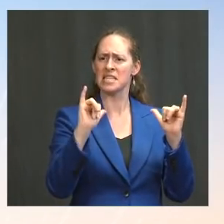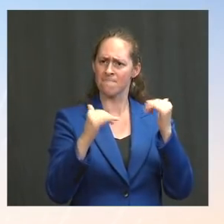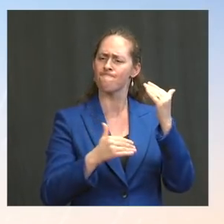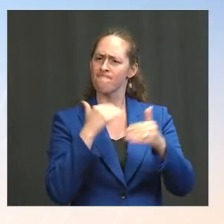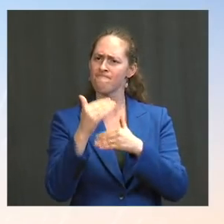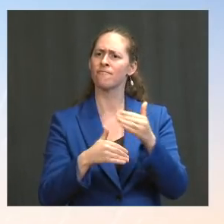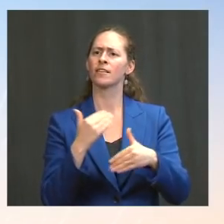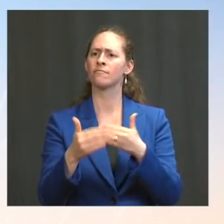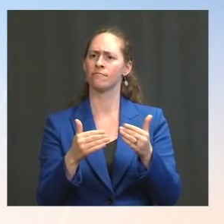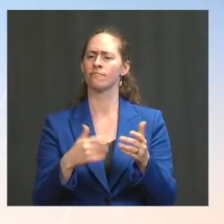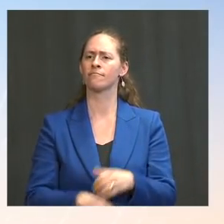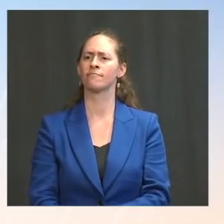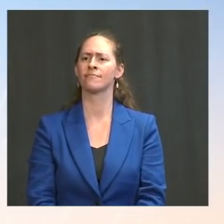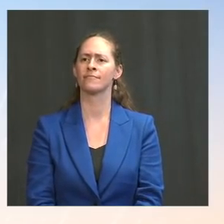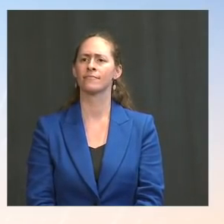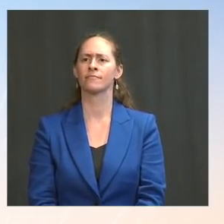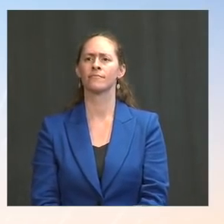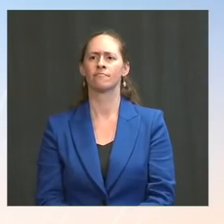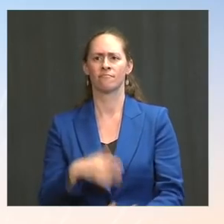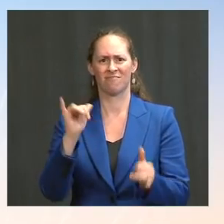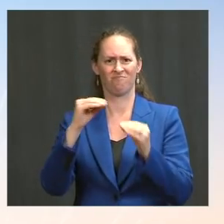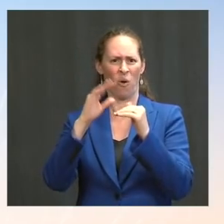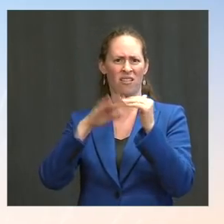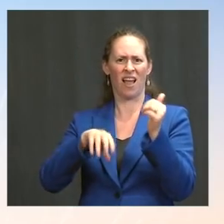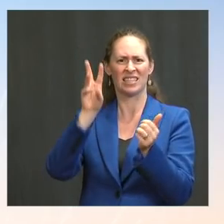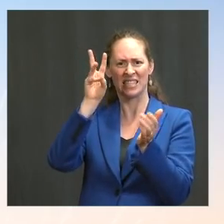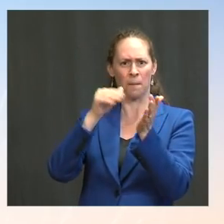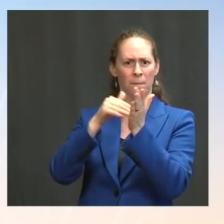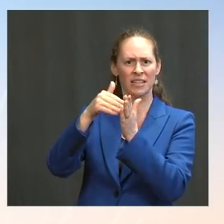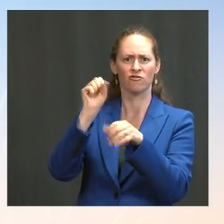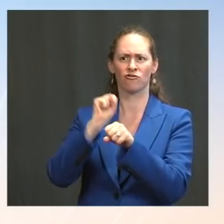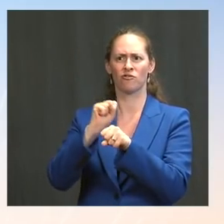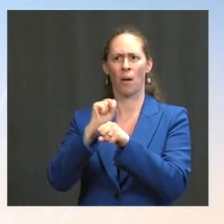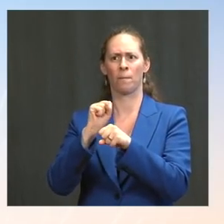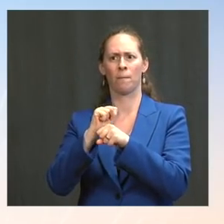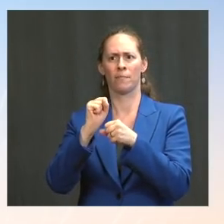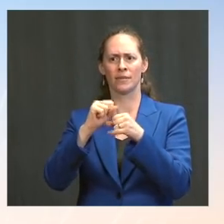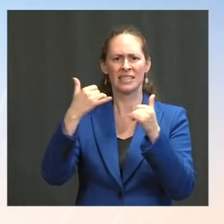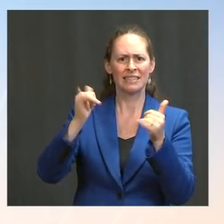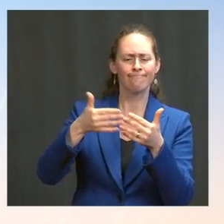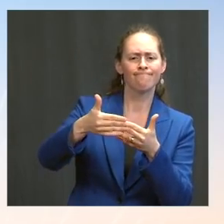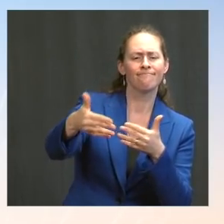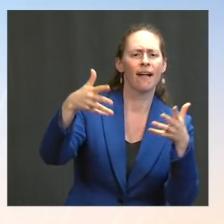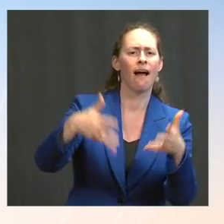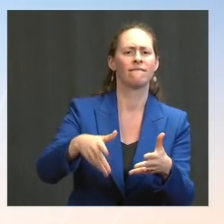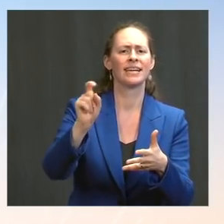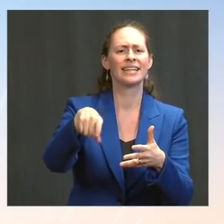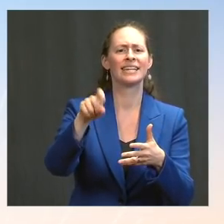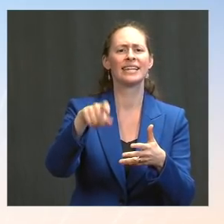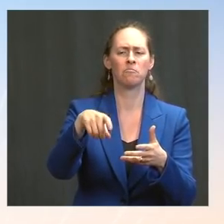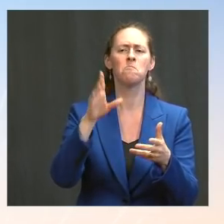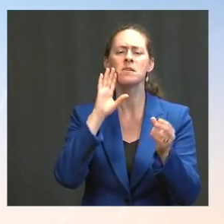So we still have a lot of work left to do. The third point is just to put this report in the context